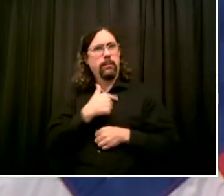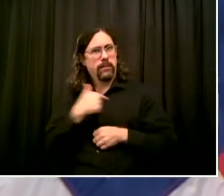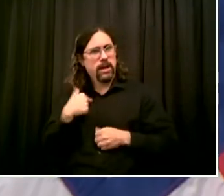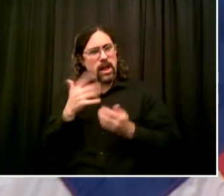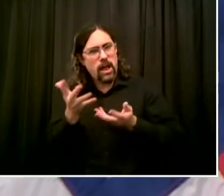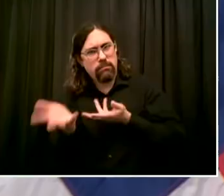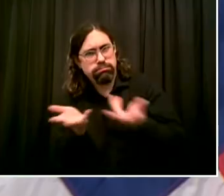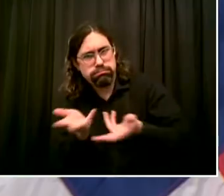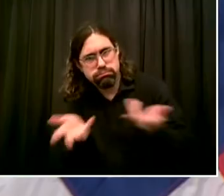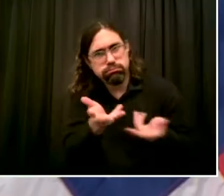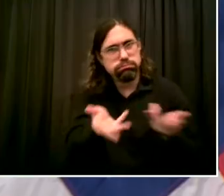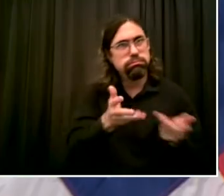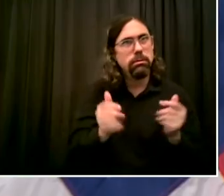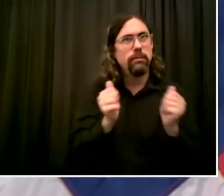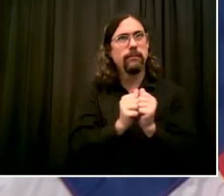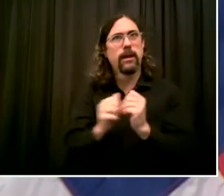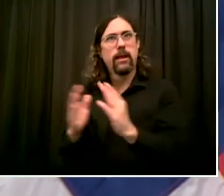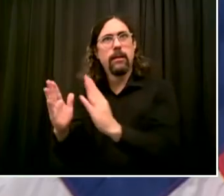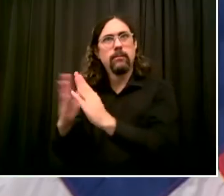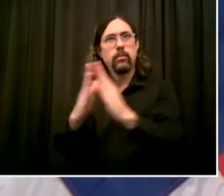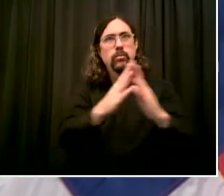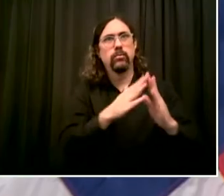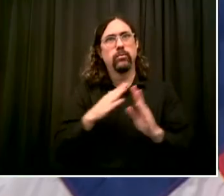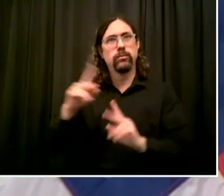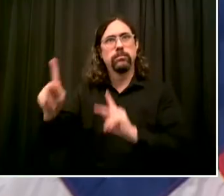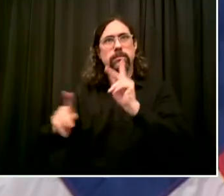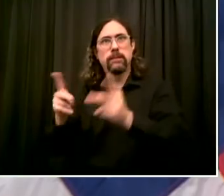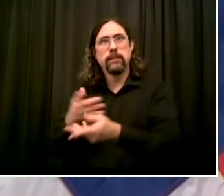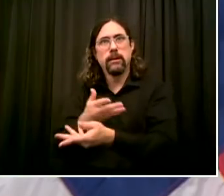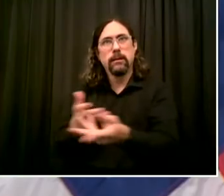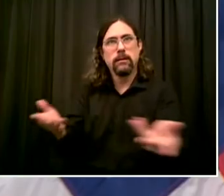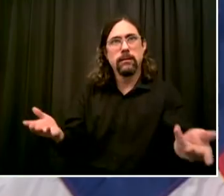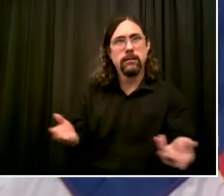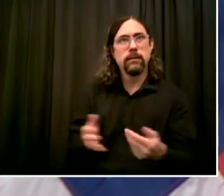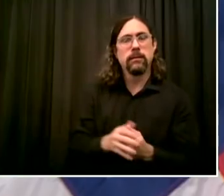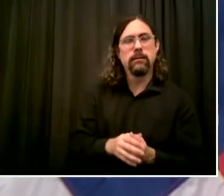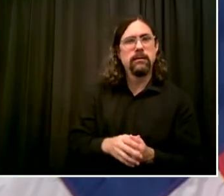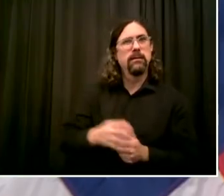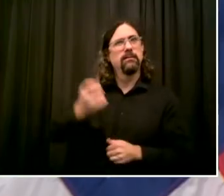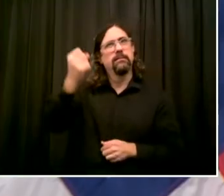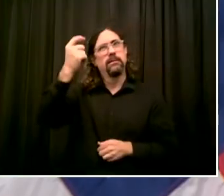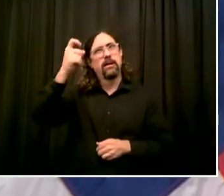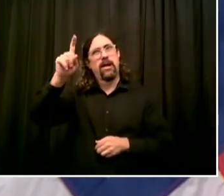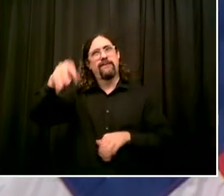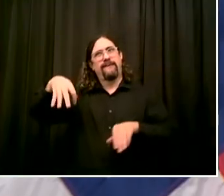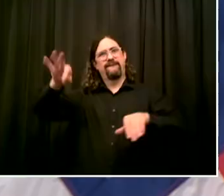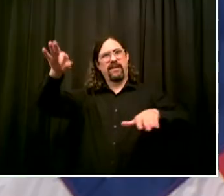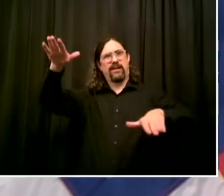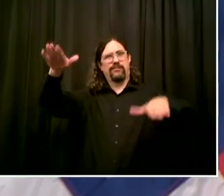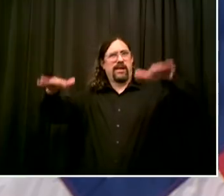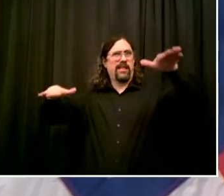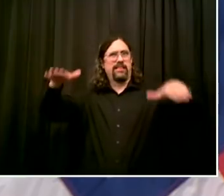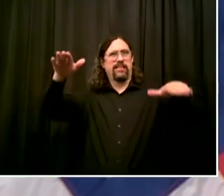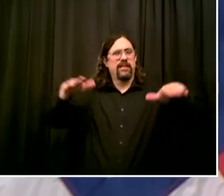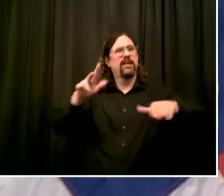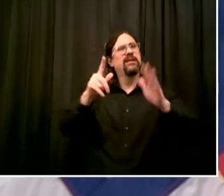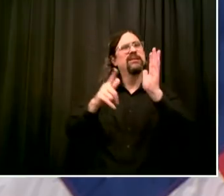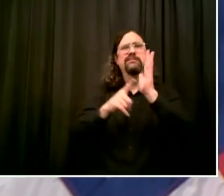JULIET PRECISION POLICING . AND SOMETIMES THERE ARE TOO MANY ARRESTS AND SOMETIMES